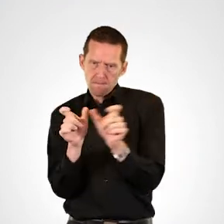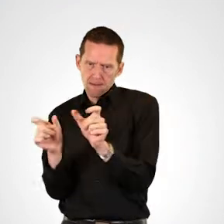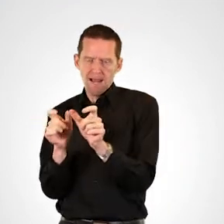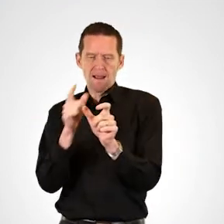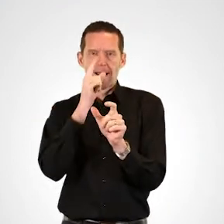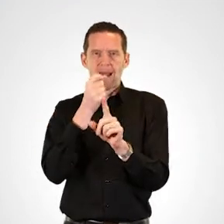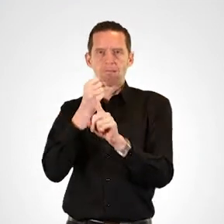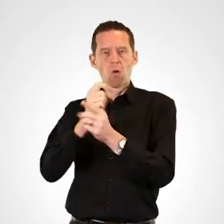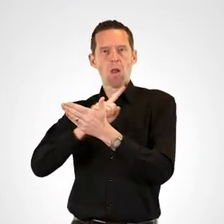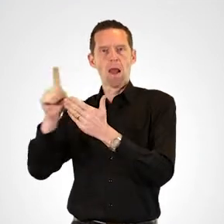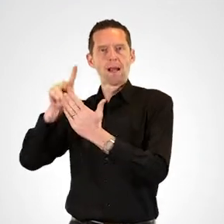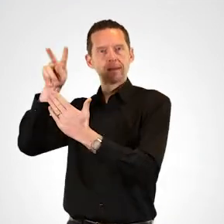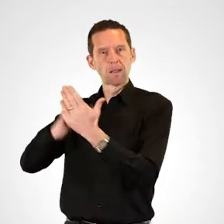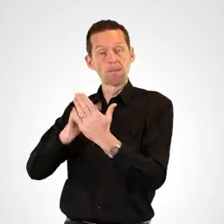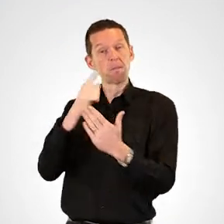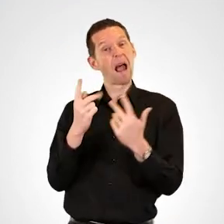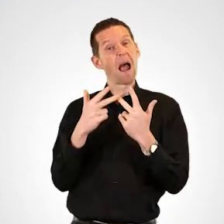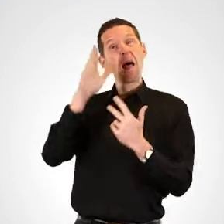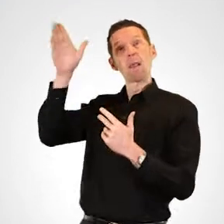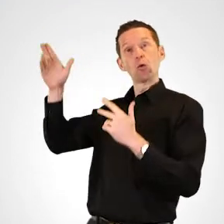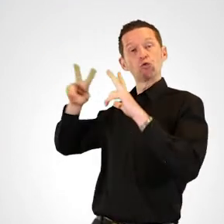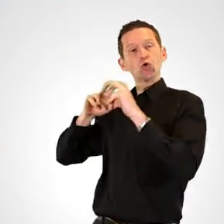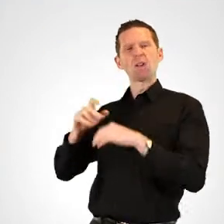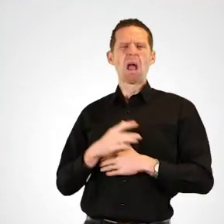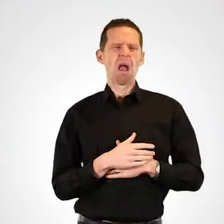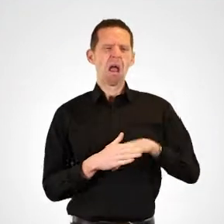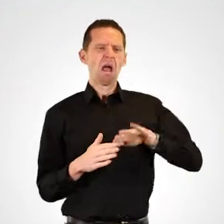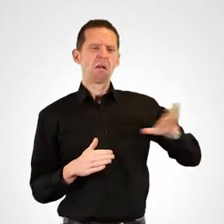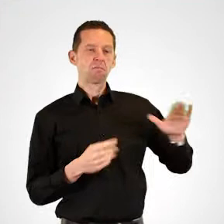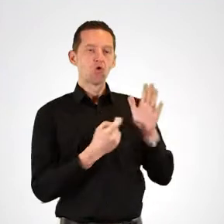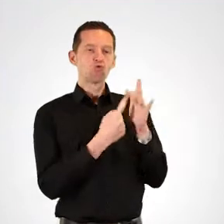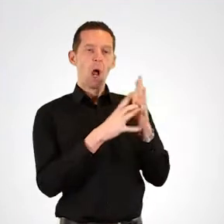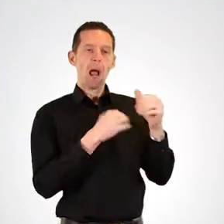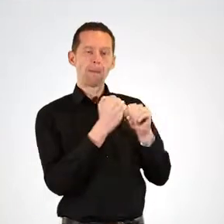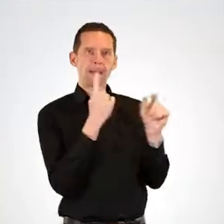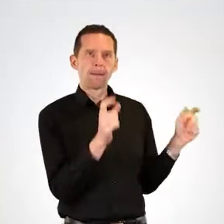Where there's other researchers that disagree and they say, "No, rhyming is fine,